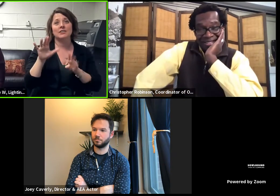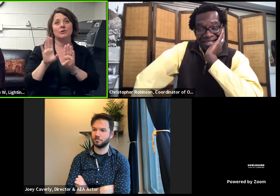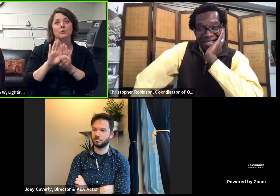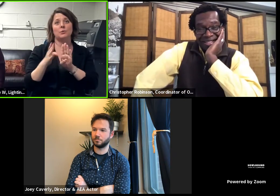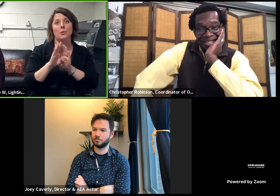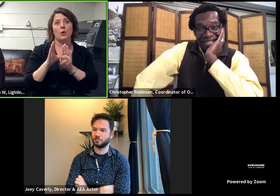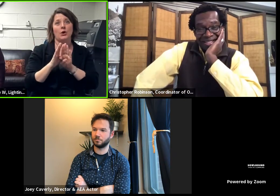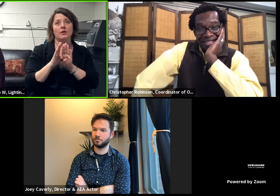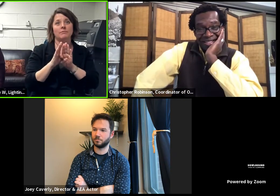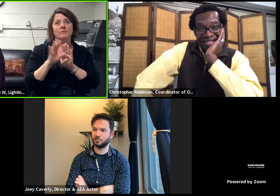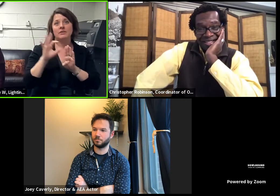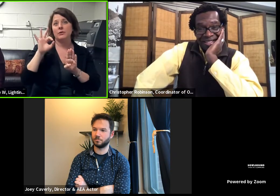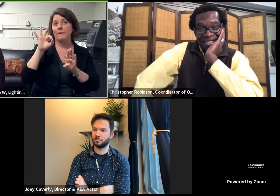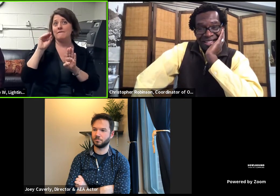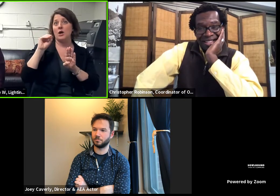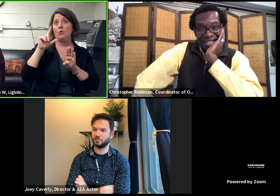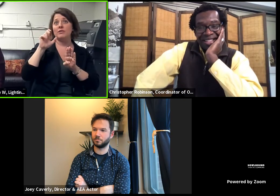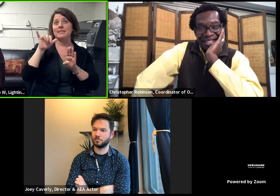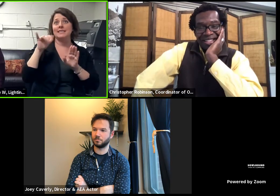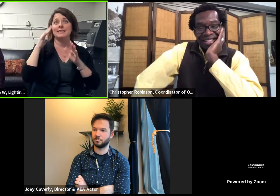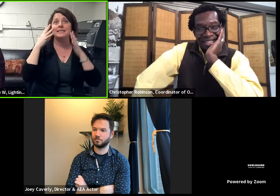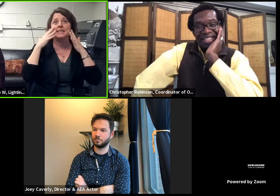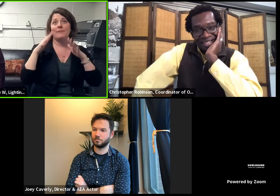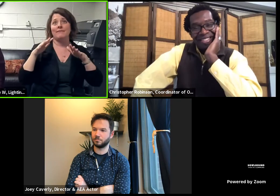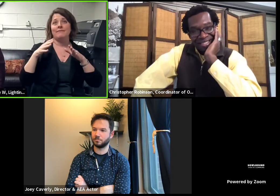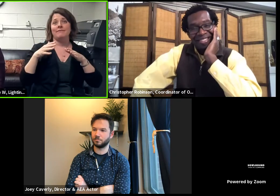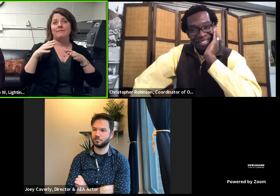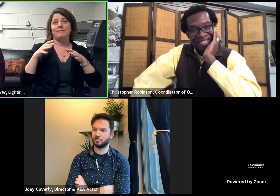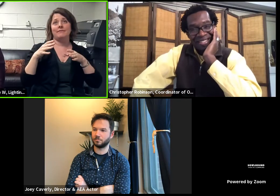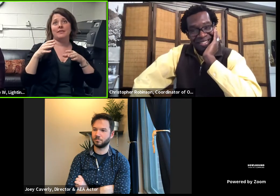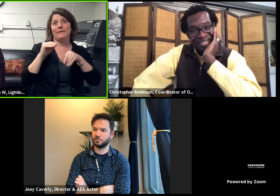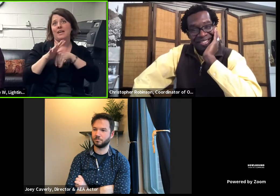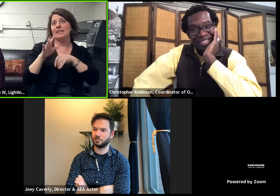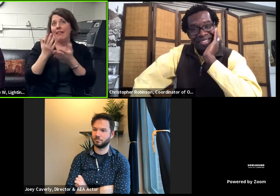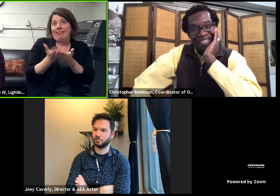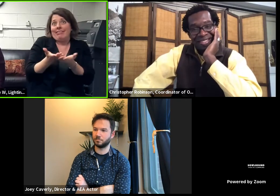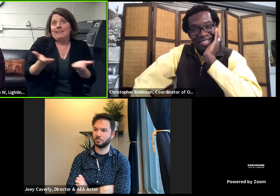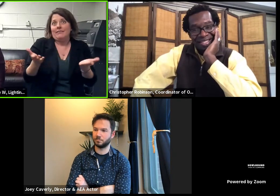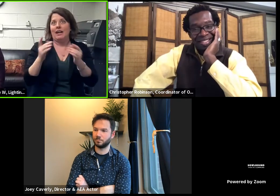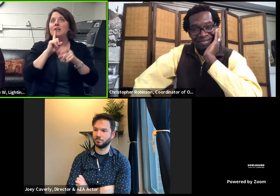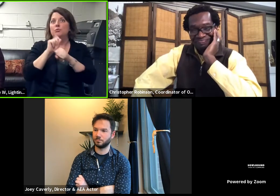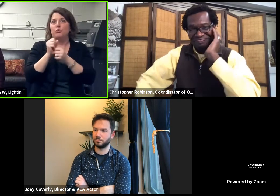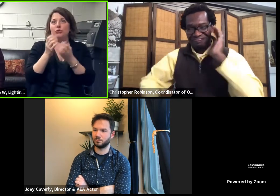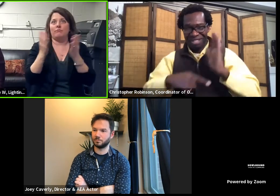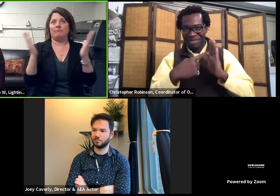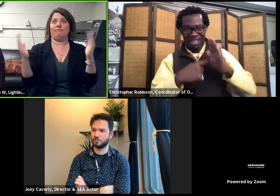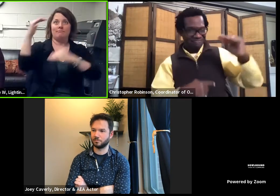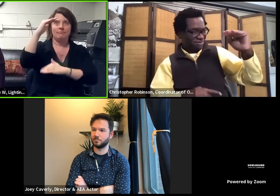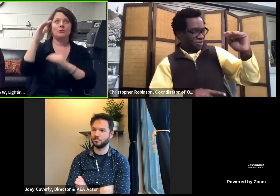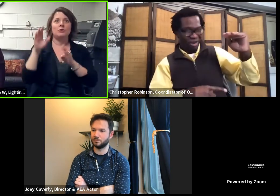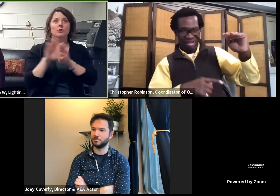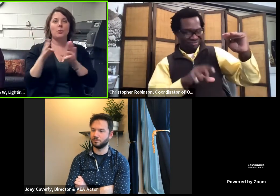I asked, "What about a Foley door?" A Foley, you know, it has a sound. It's as sound thing.